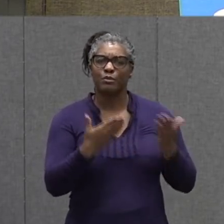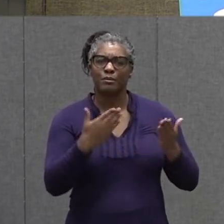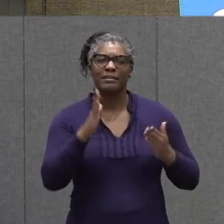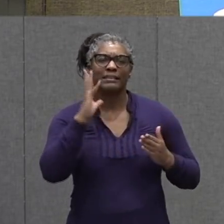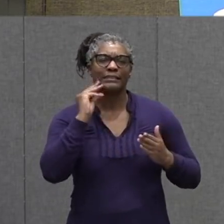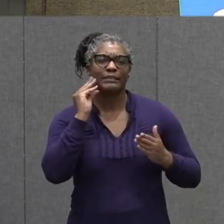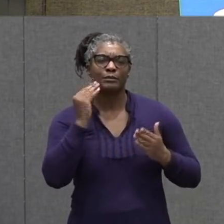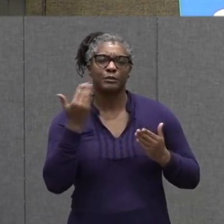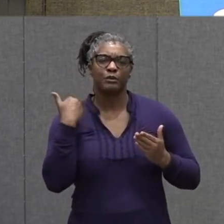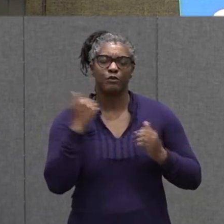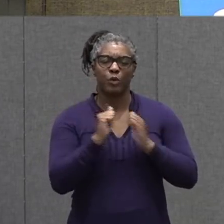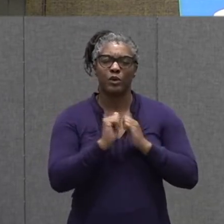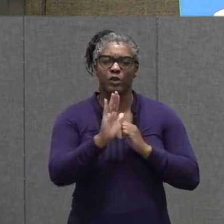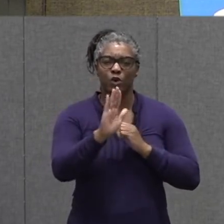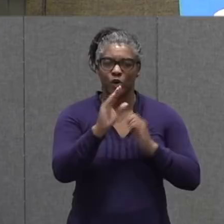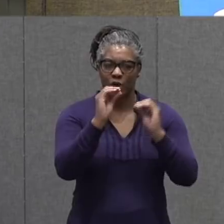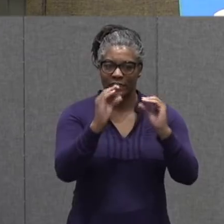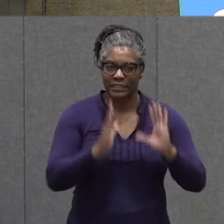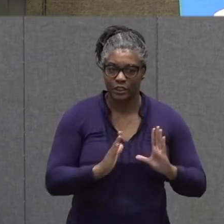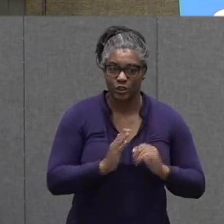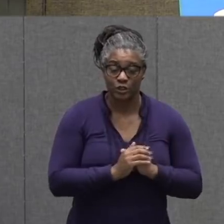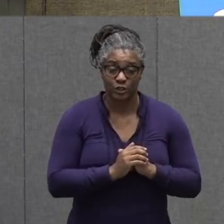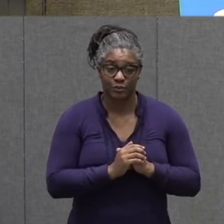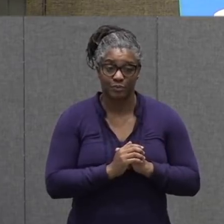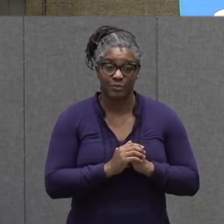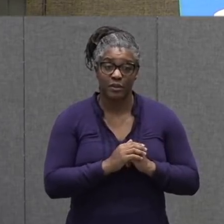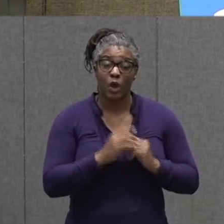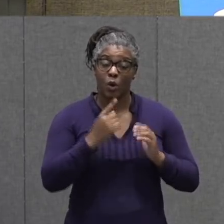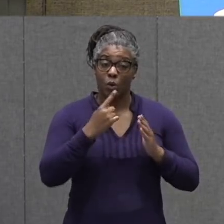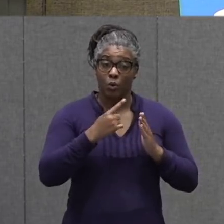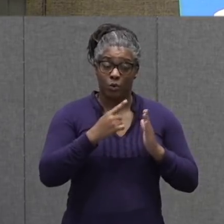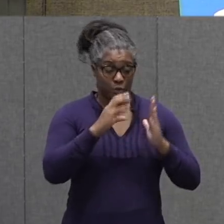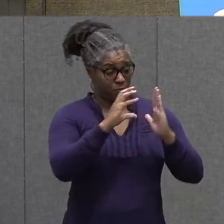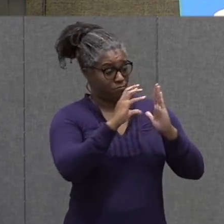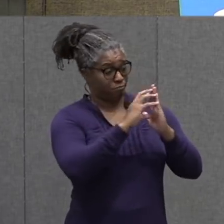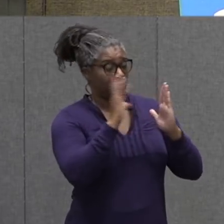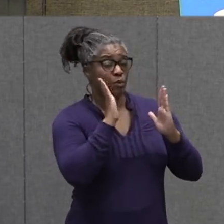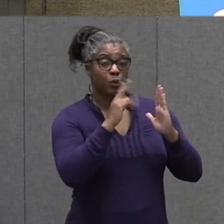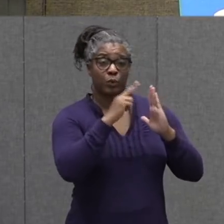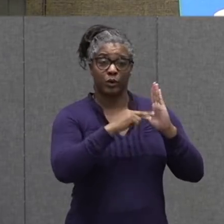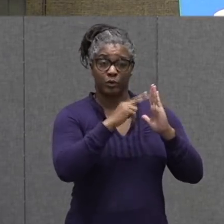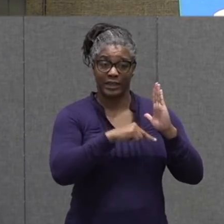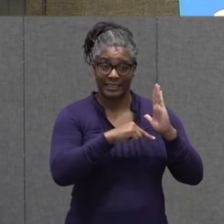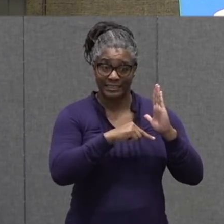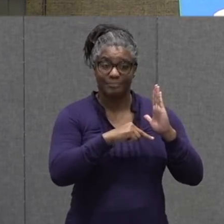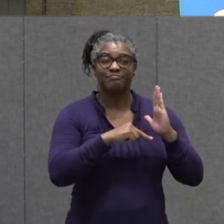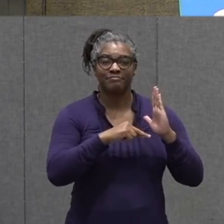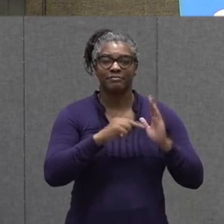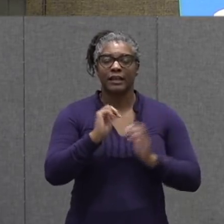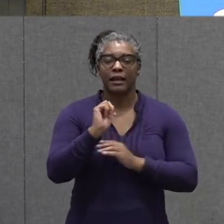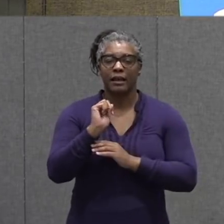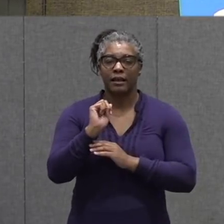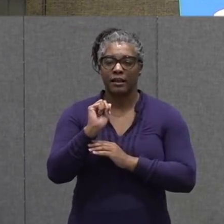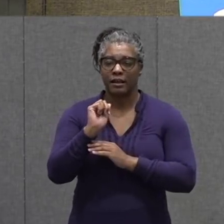it's there and you can print that out and work with me. If you don't have that option, don't worry,